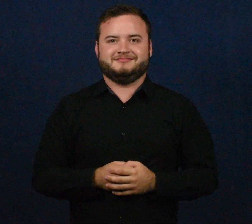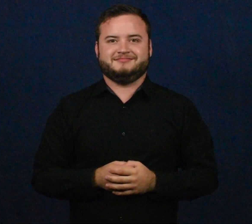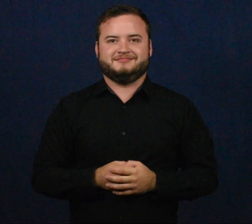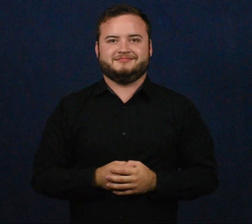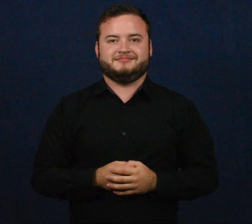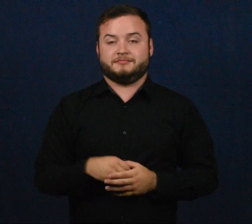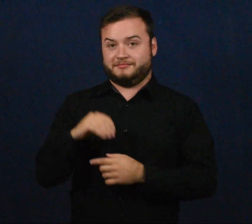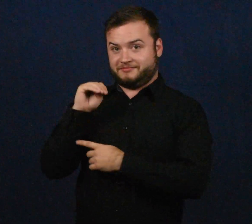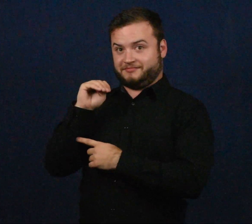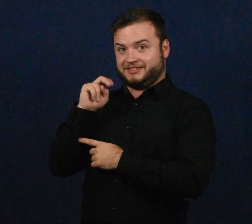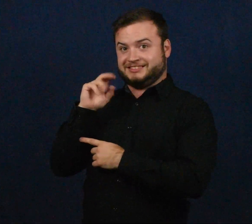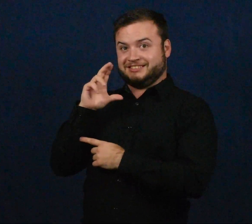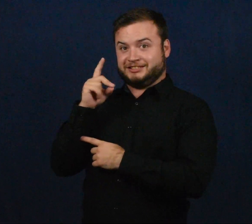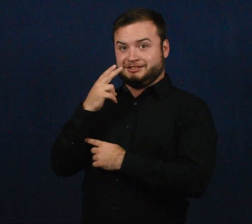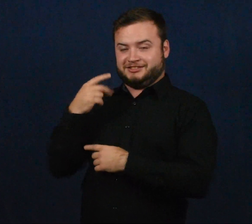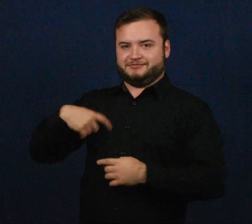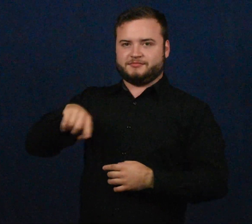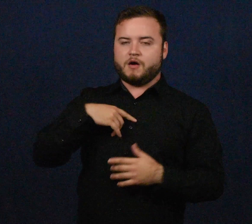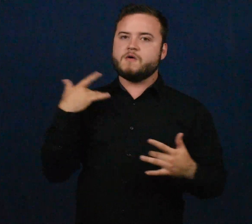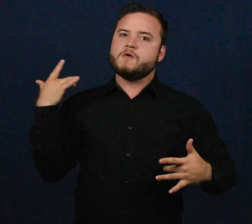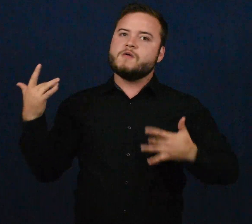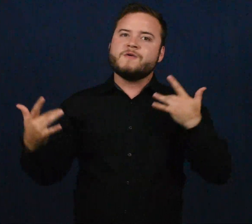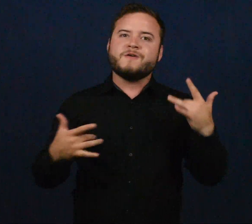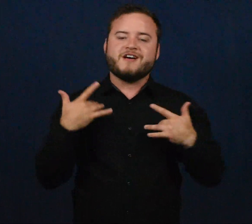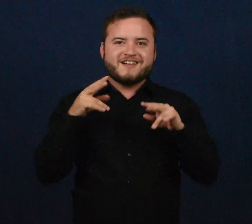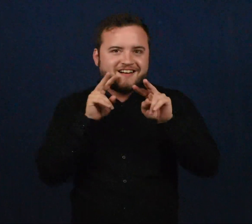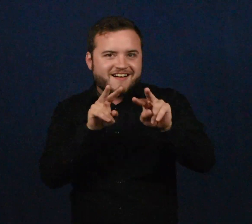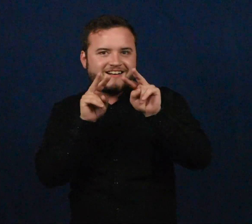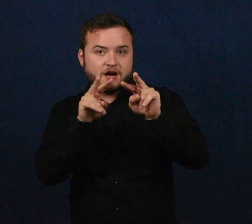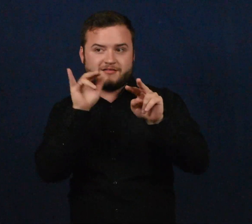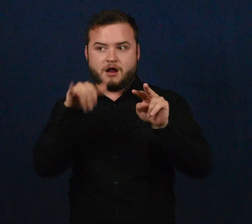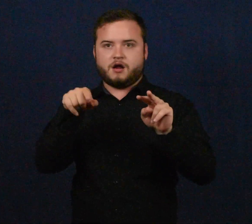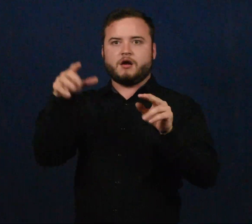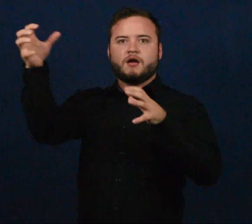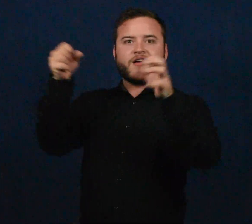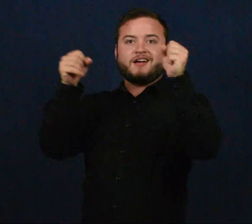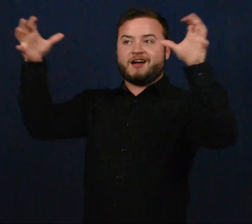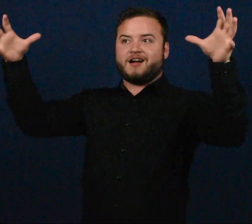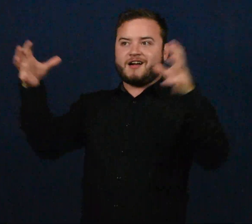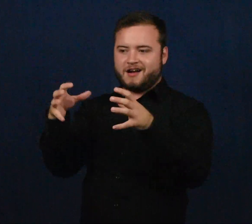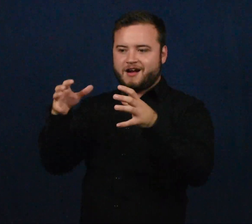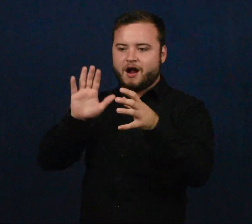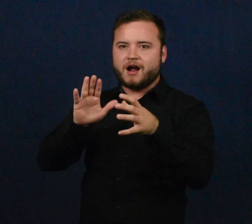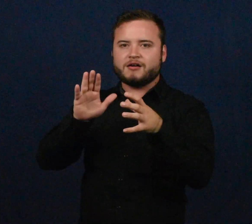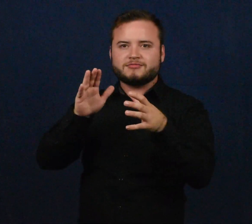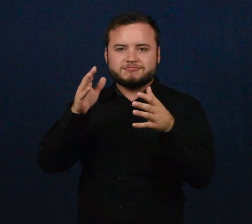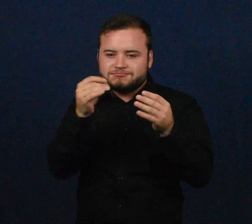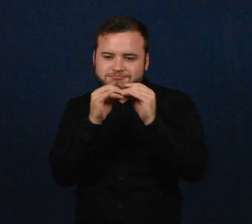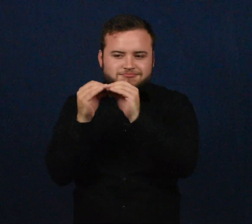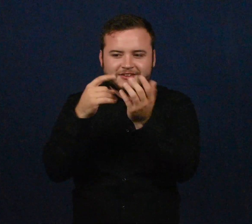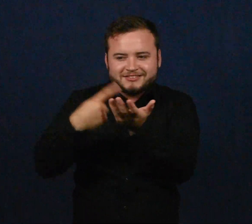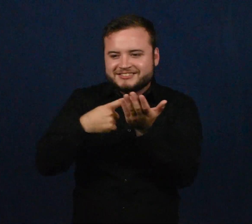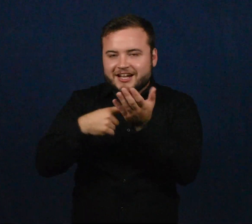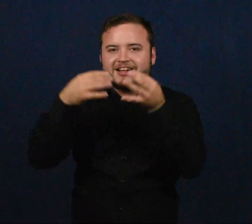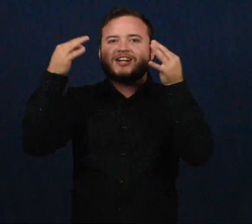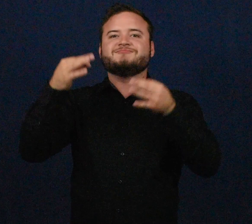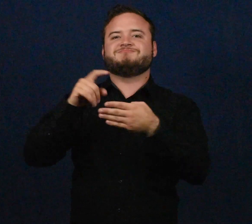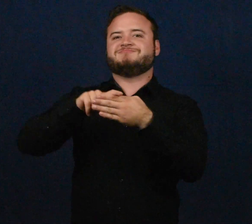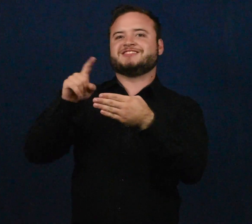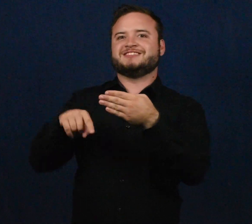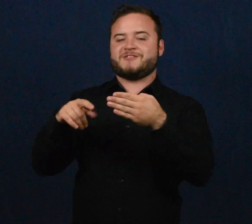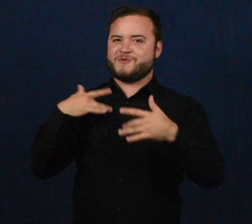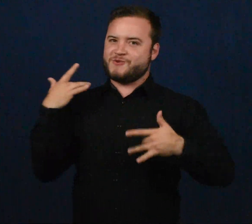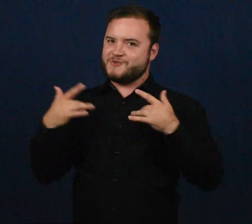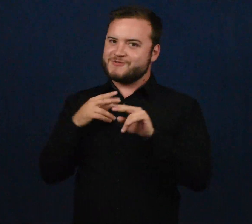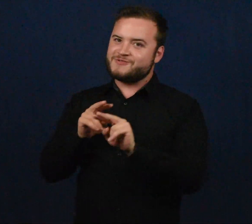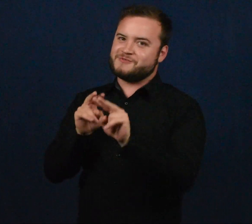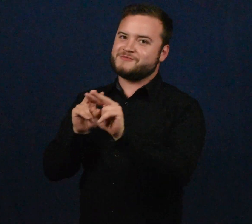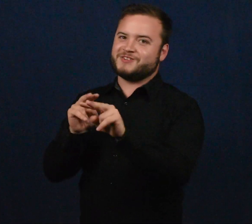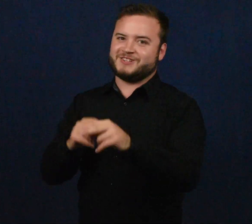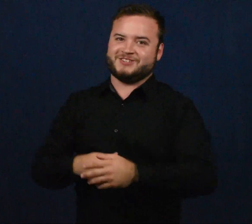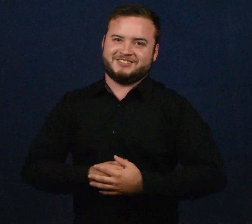MNCDHH is excited and looking forward to the work group’s results.